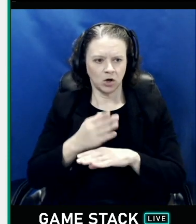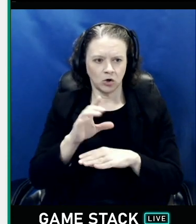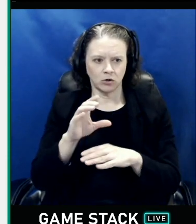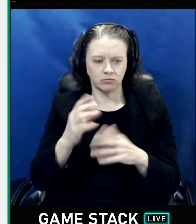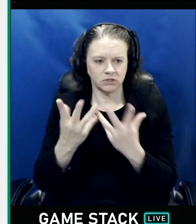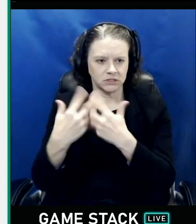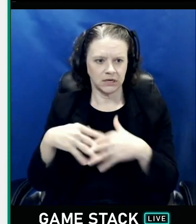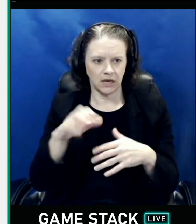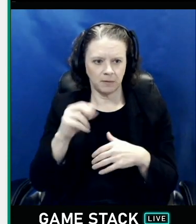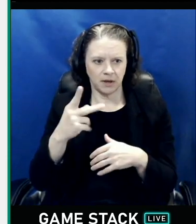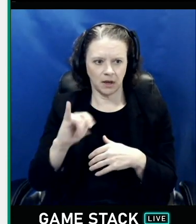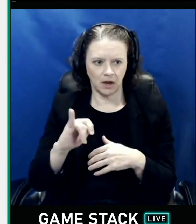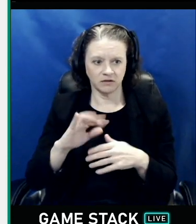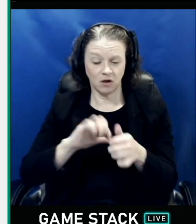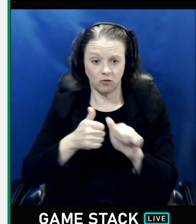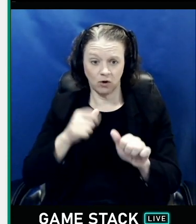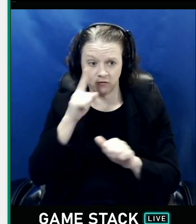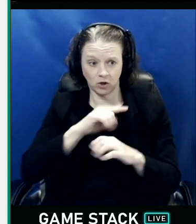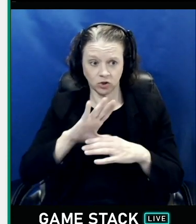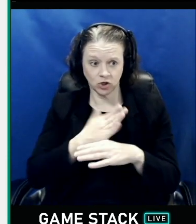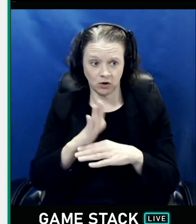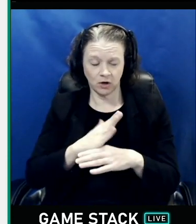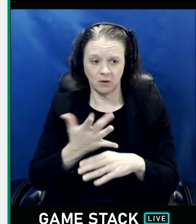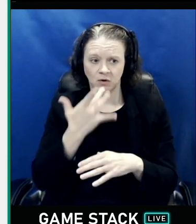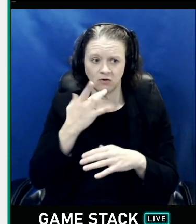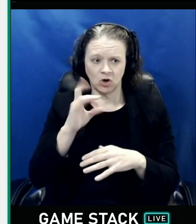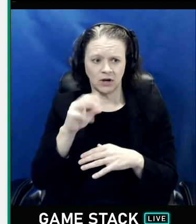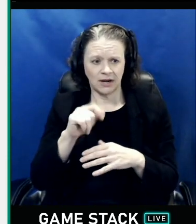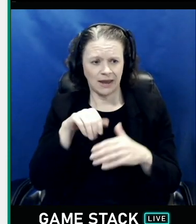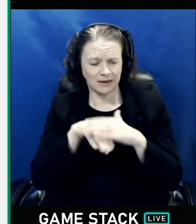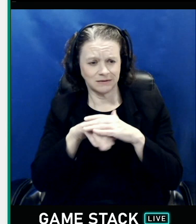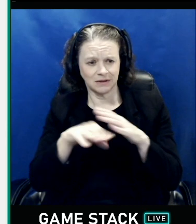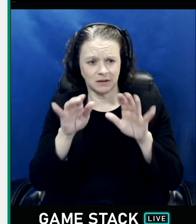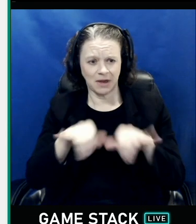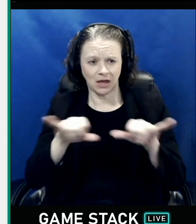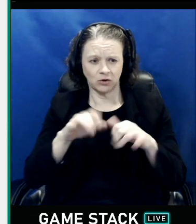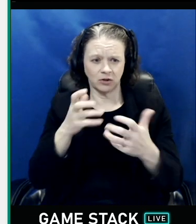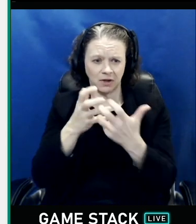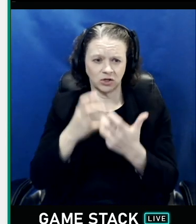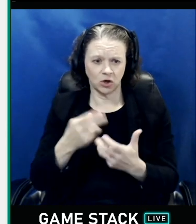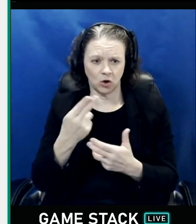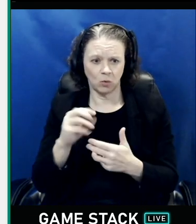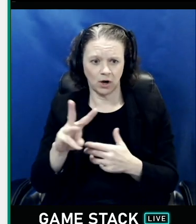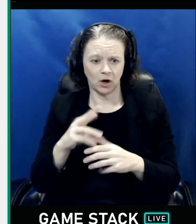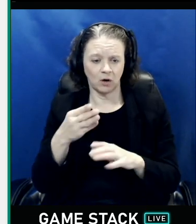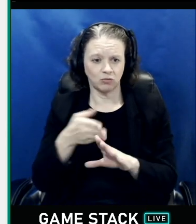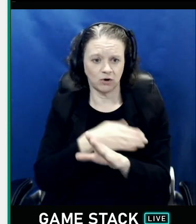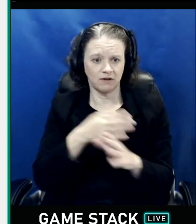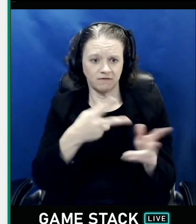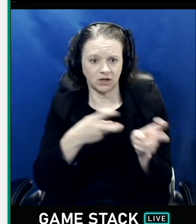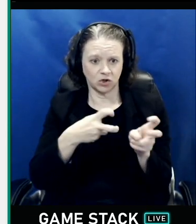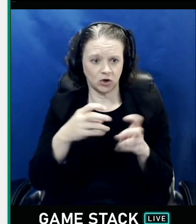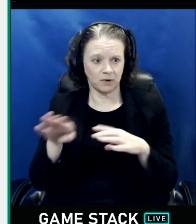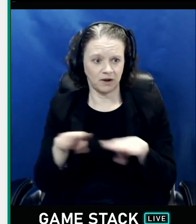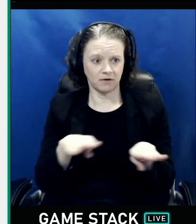preferred data access patterns matching hardware prefetchers, use Software Prefetch instructions for linked data structures